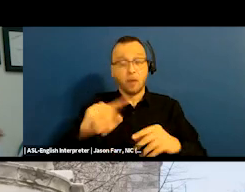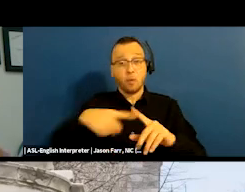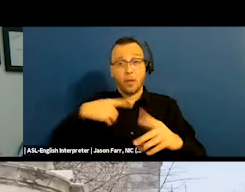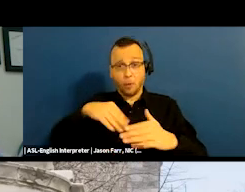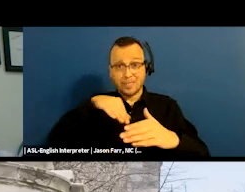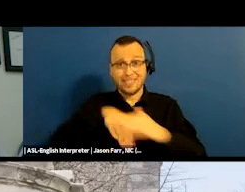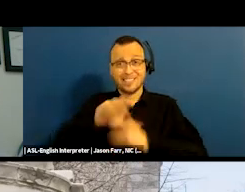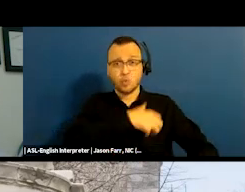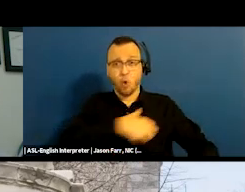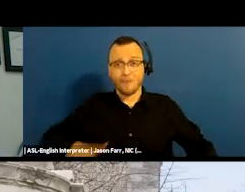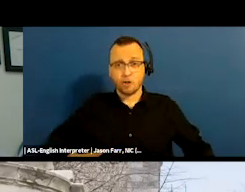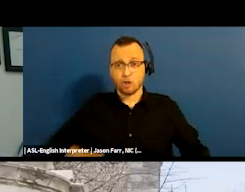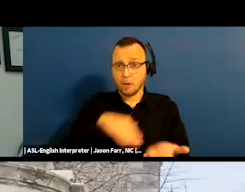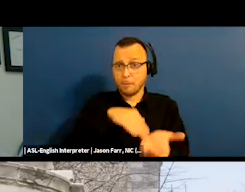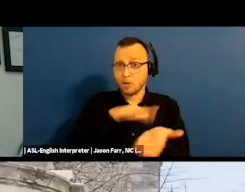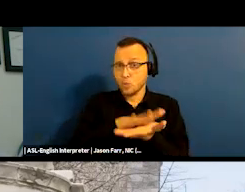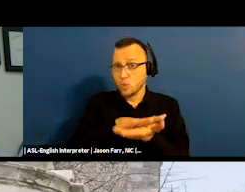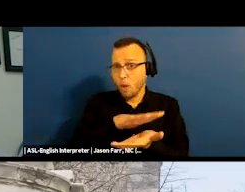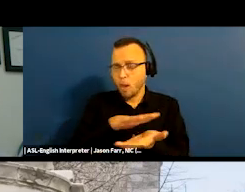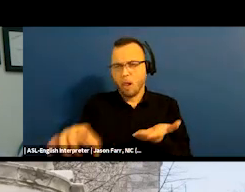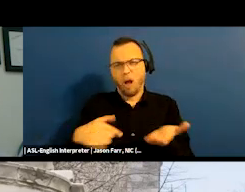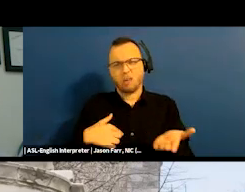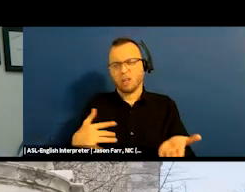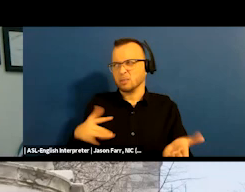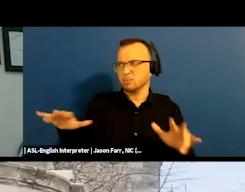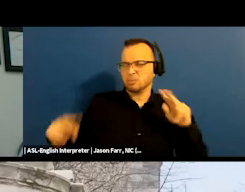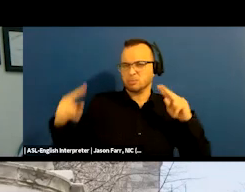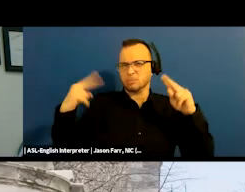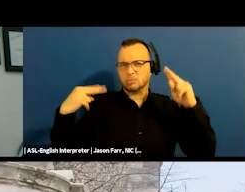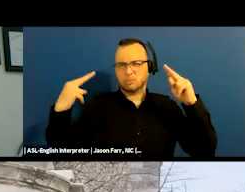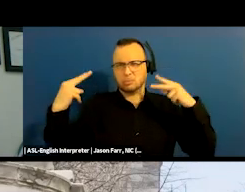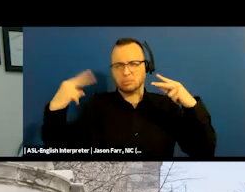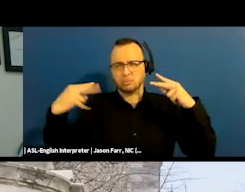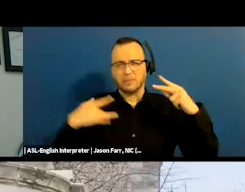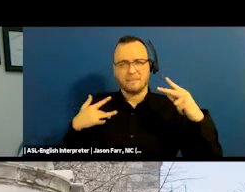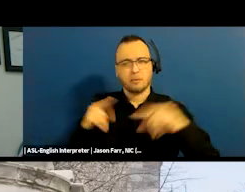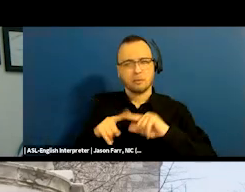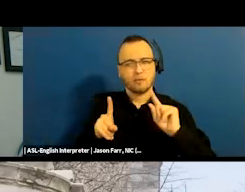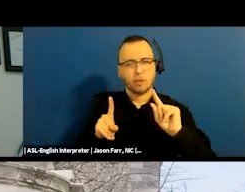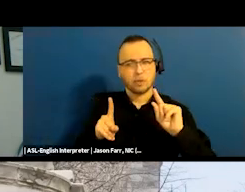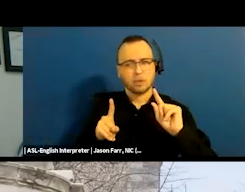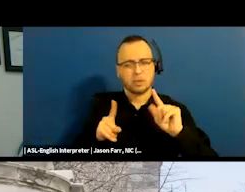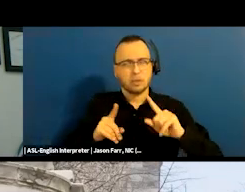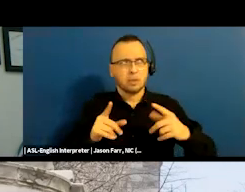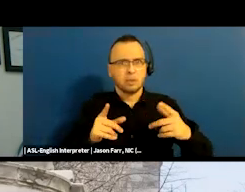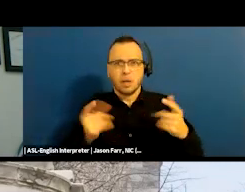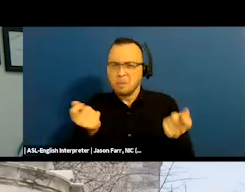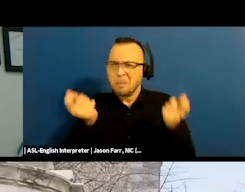I came across a different trauma, a new depiction, if you will, tokenism.